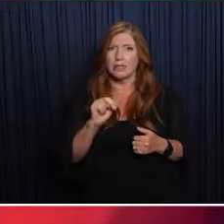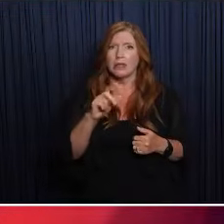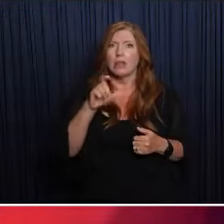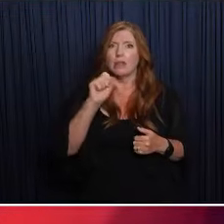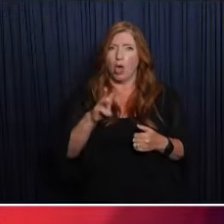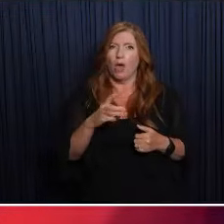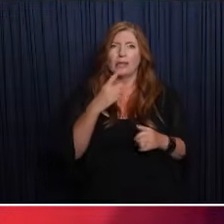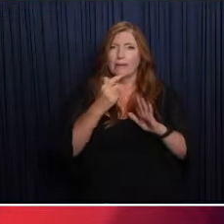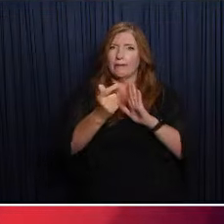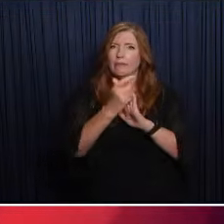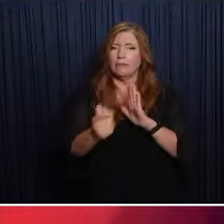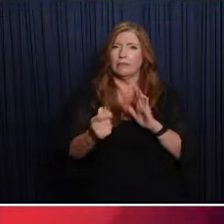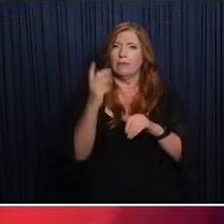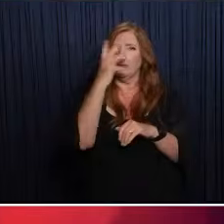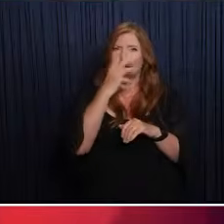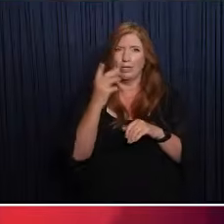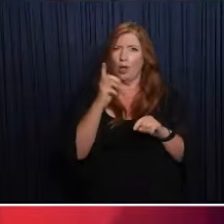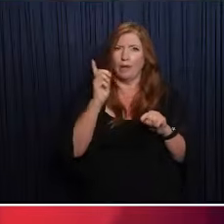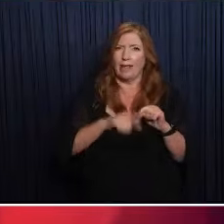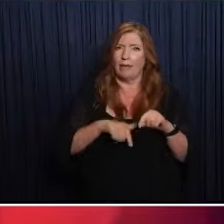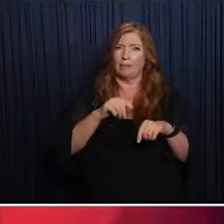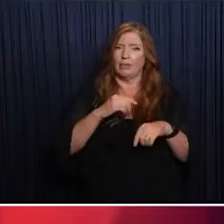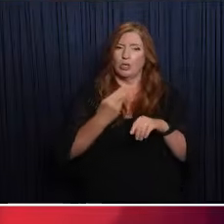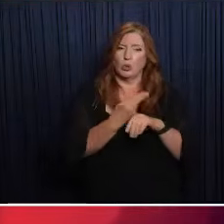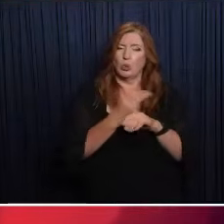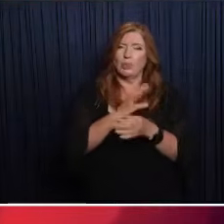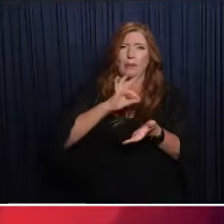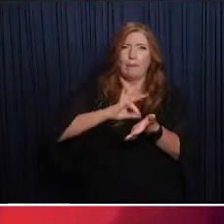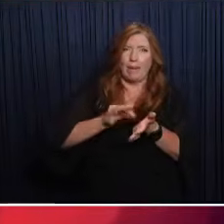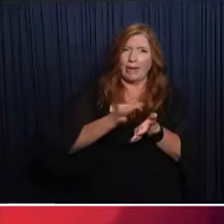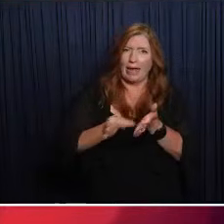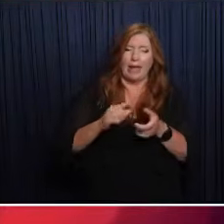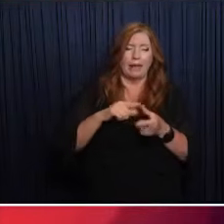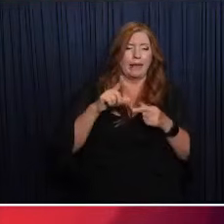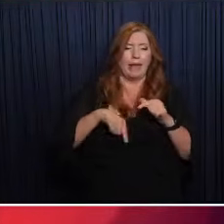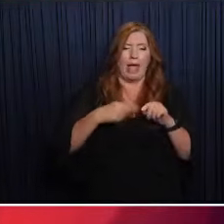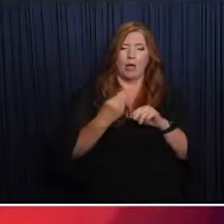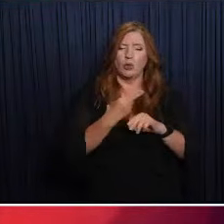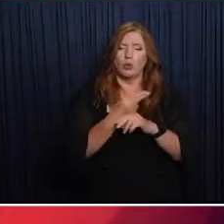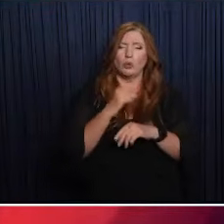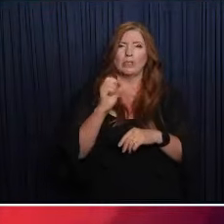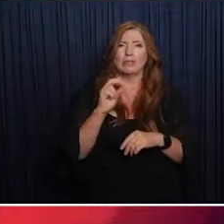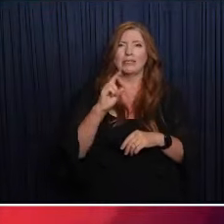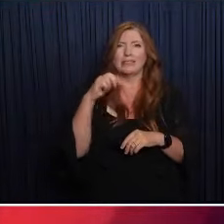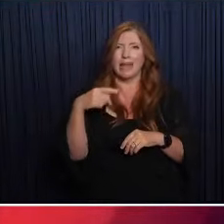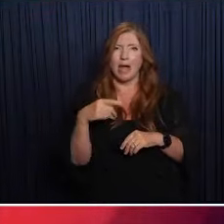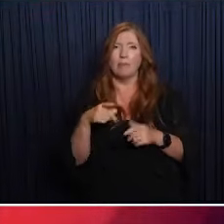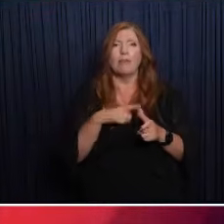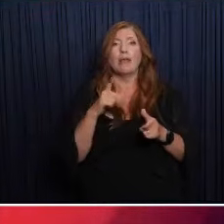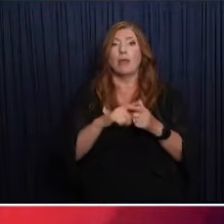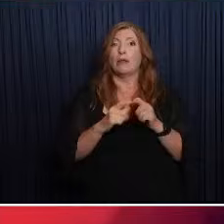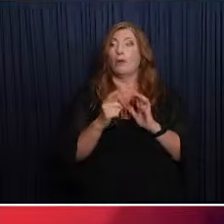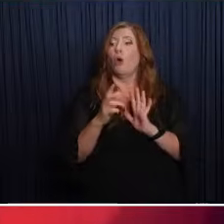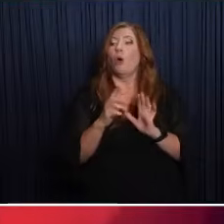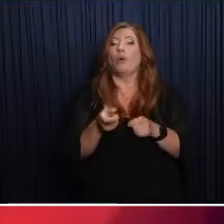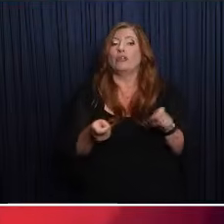VERBIAGE THEY WERE LAWFULLY PRESENT, UNLIKE THE CLINTON